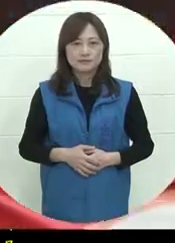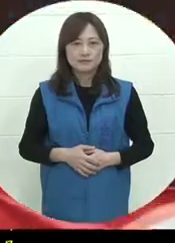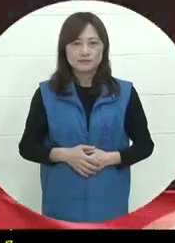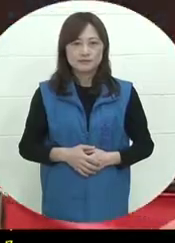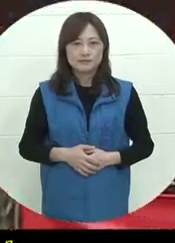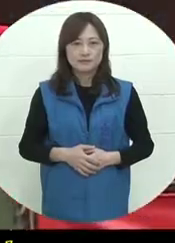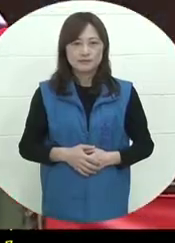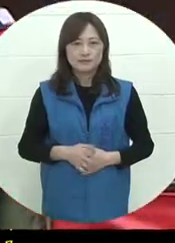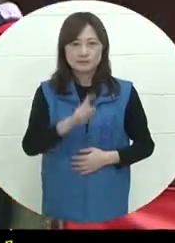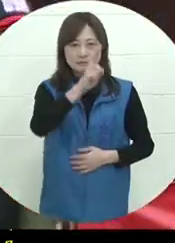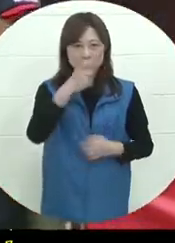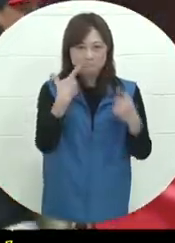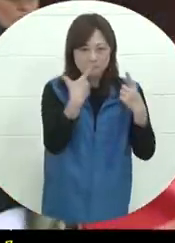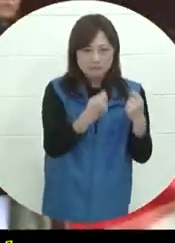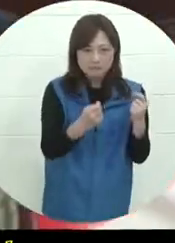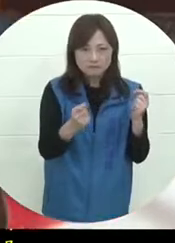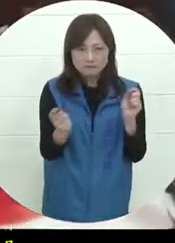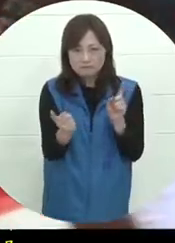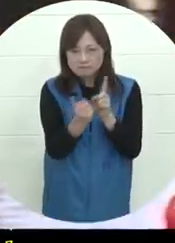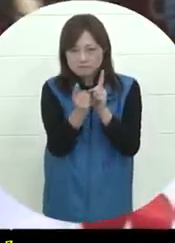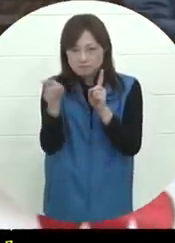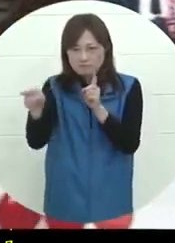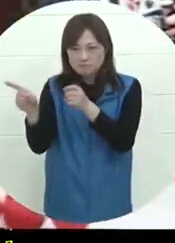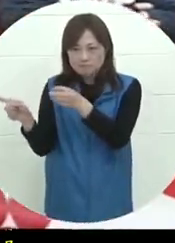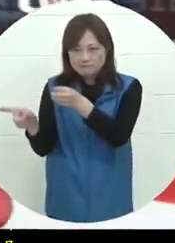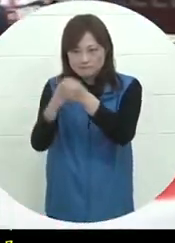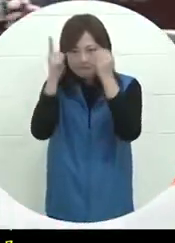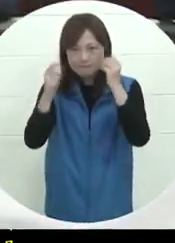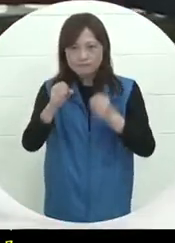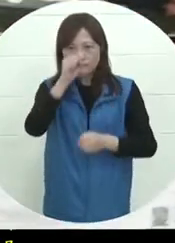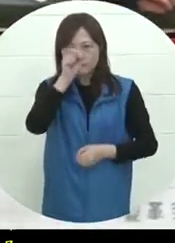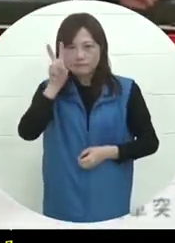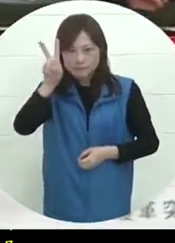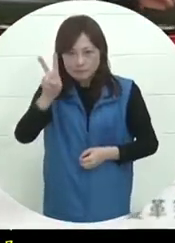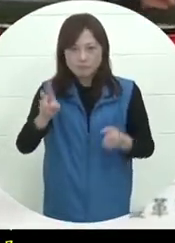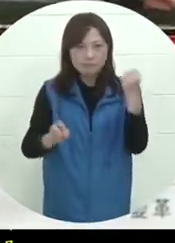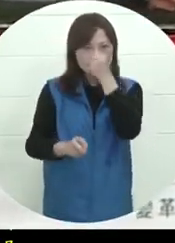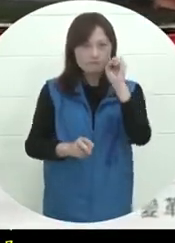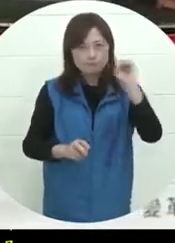the injured player who is hit by runs. In the face of the run report, he quickly gets a lead with good balls and no bad balls .